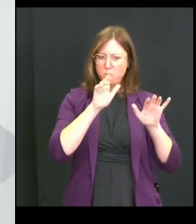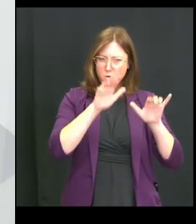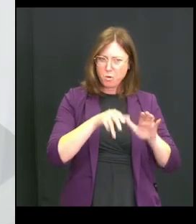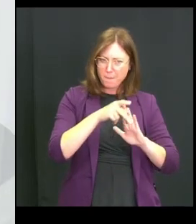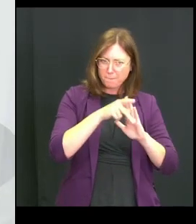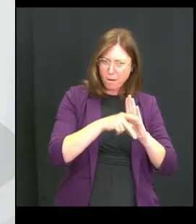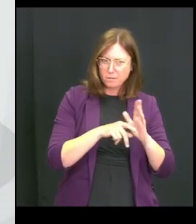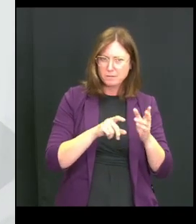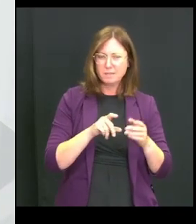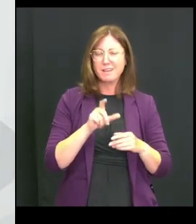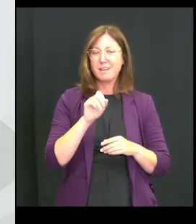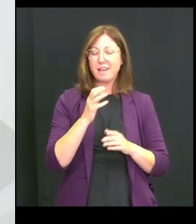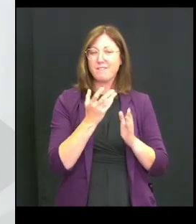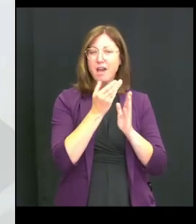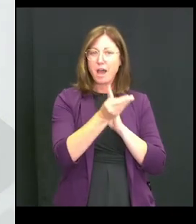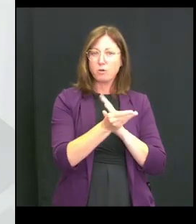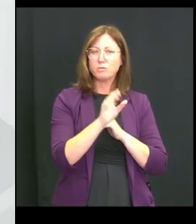when we're going out and we're doing our stakeholder engagement,